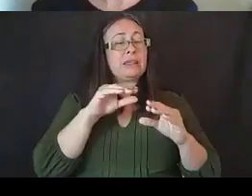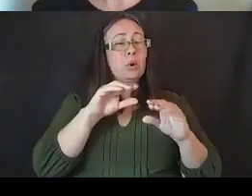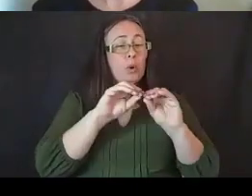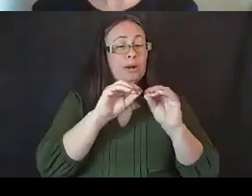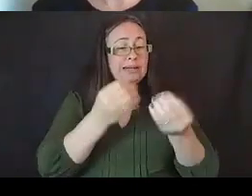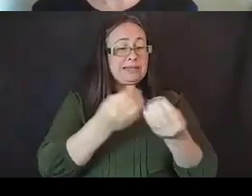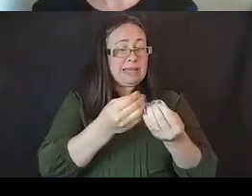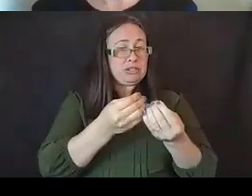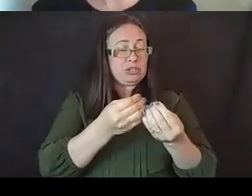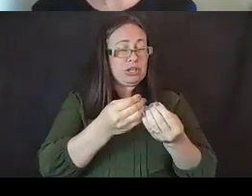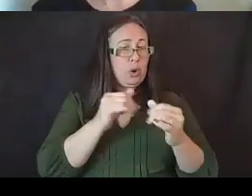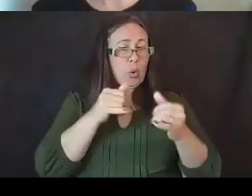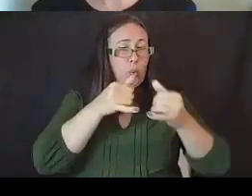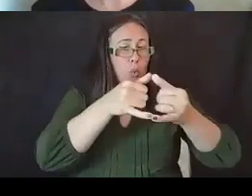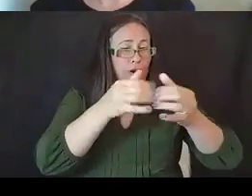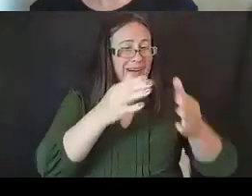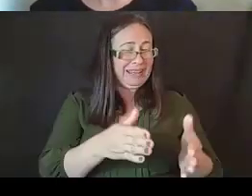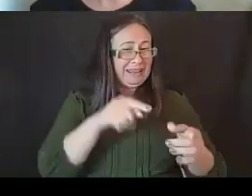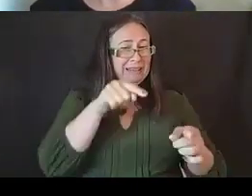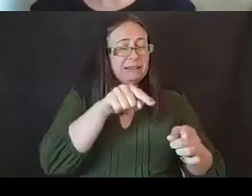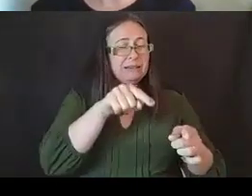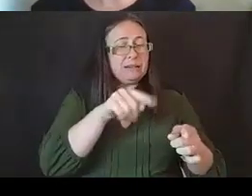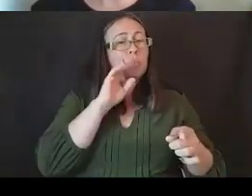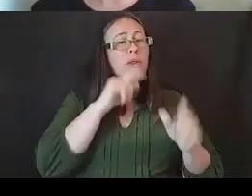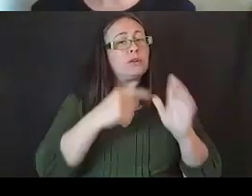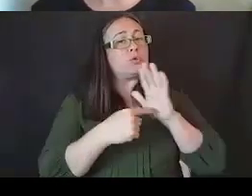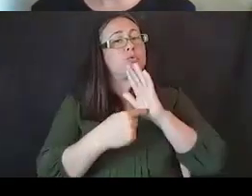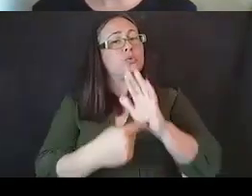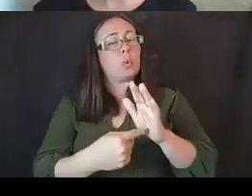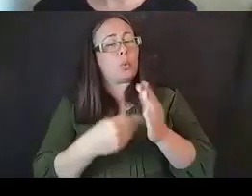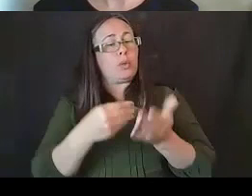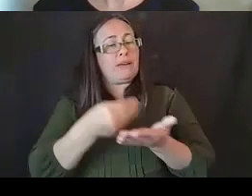and it will show the funding for that awardee organization only.